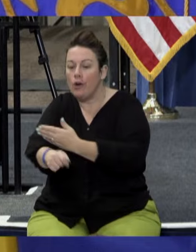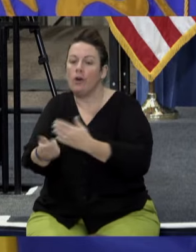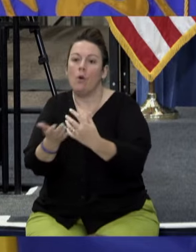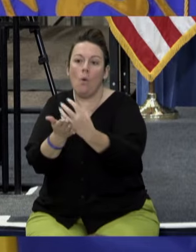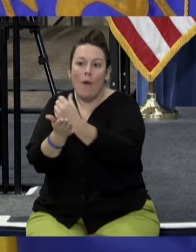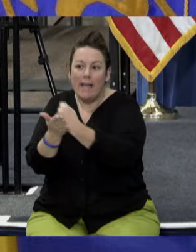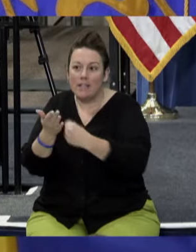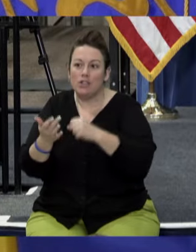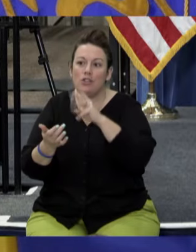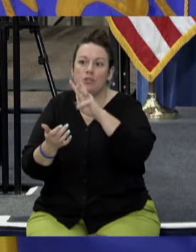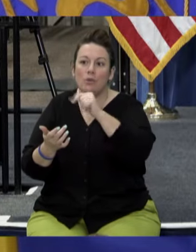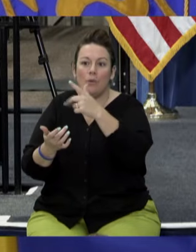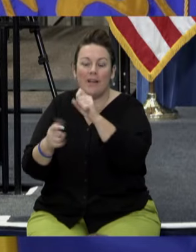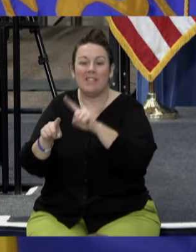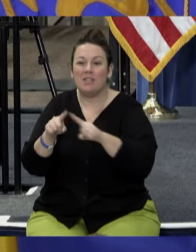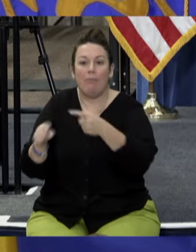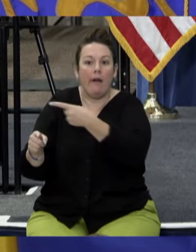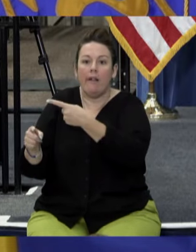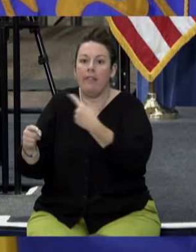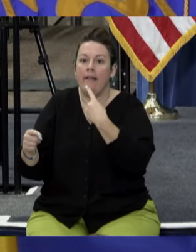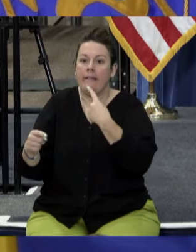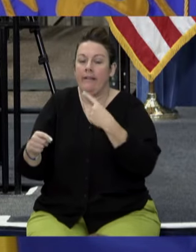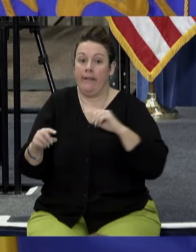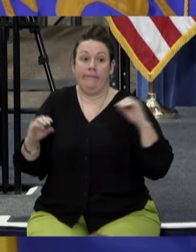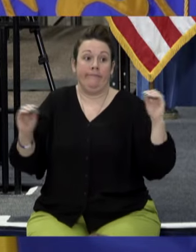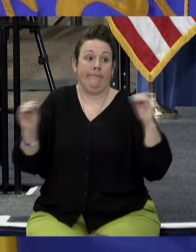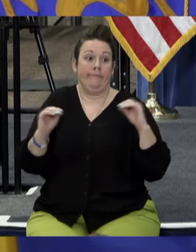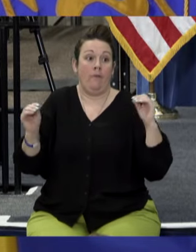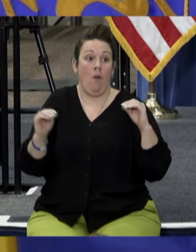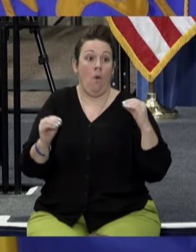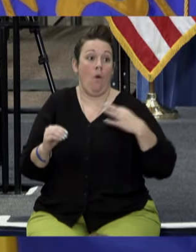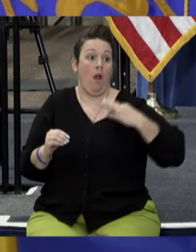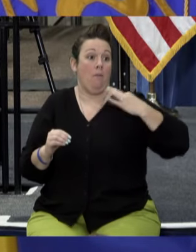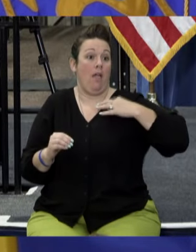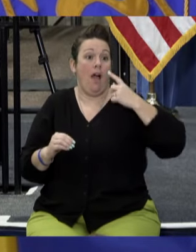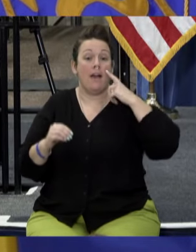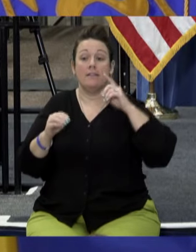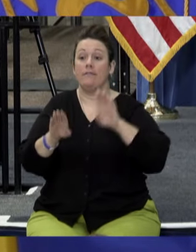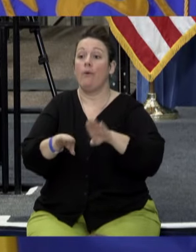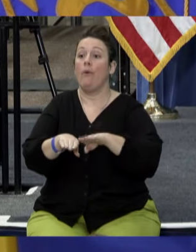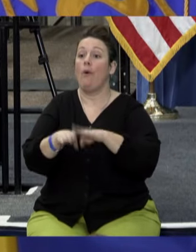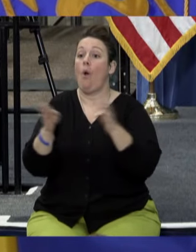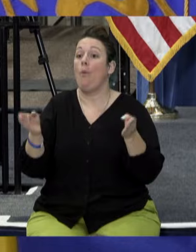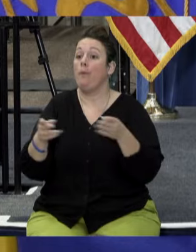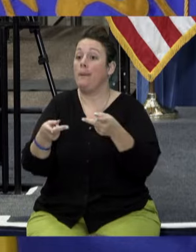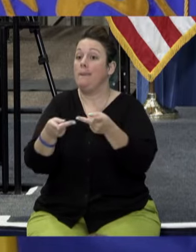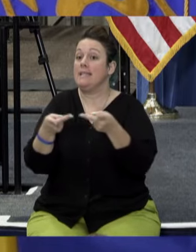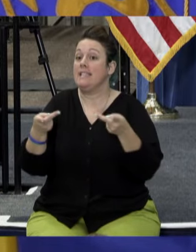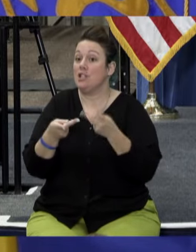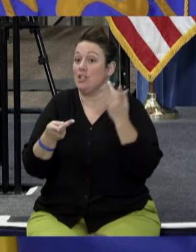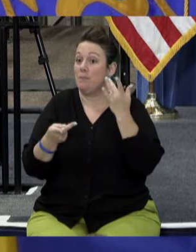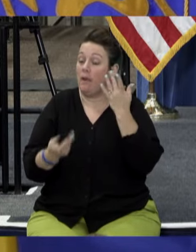they commonly report that no one applies for open positions because potential direct support